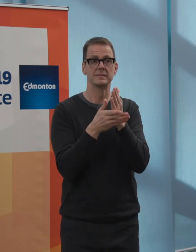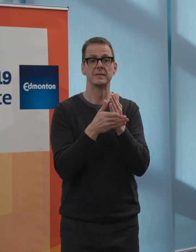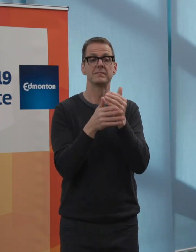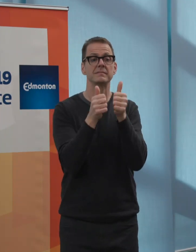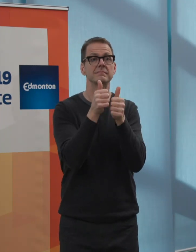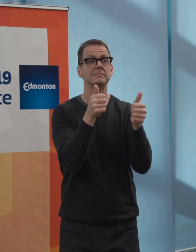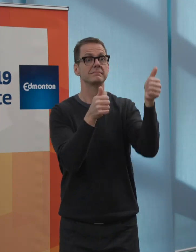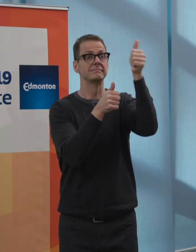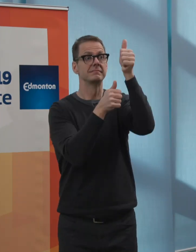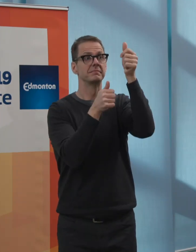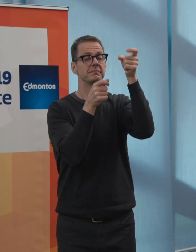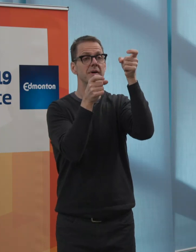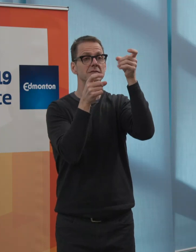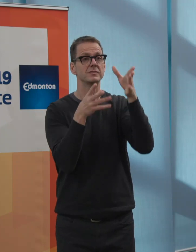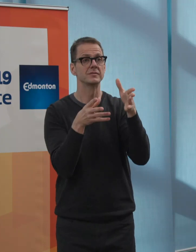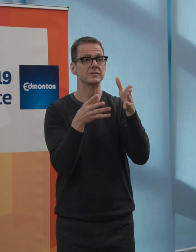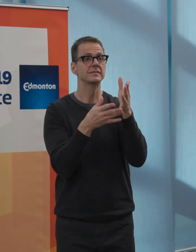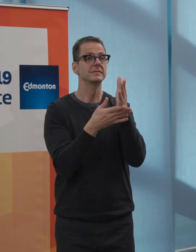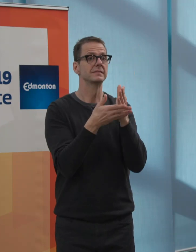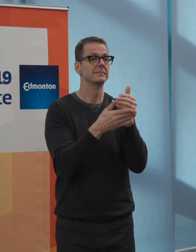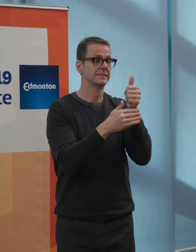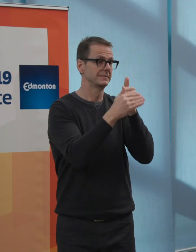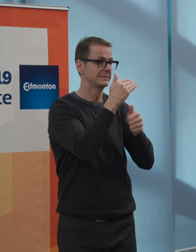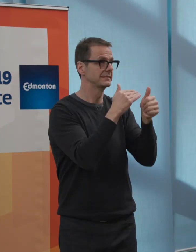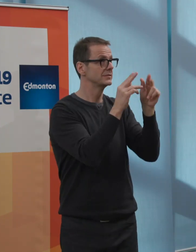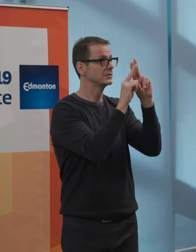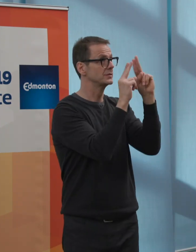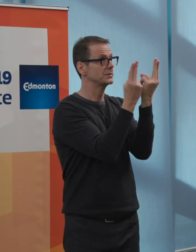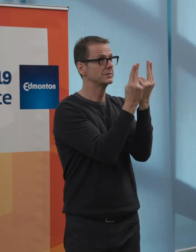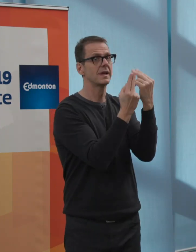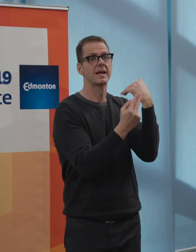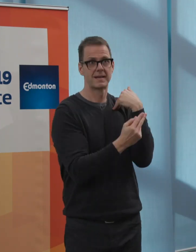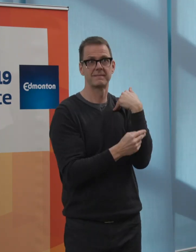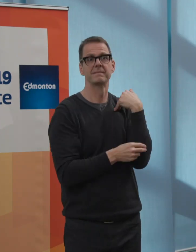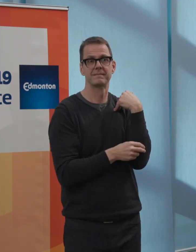City of Edmonton we are implementing a supplementary unemployment benefit plan